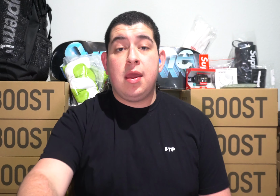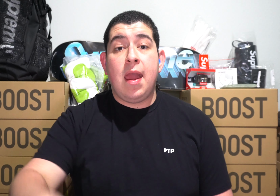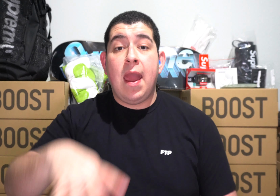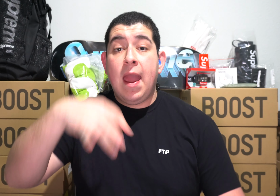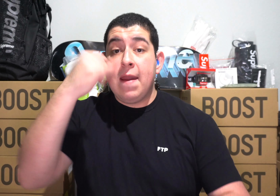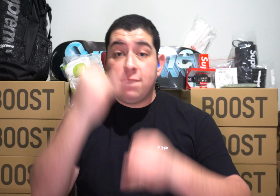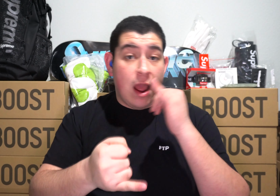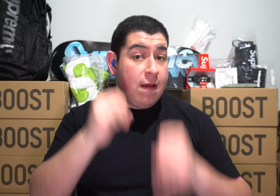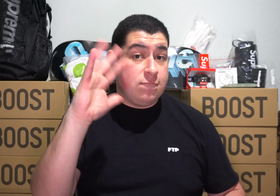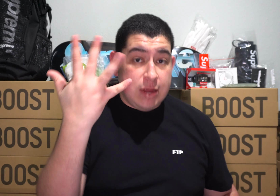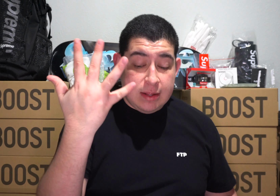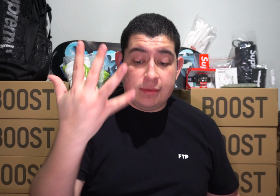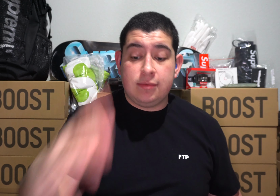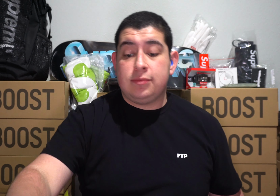Finally,